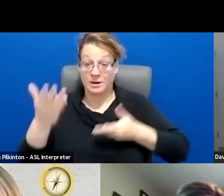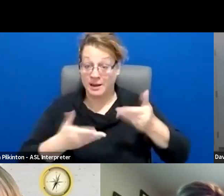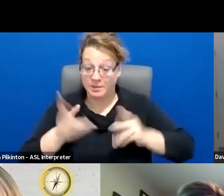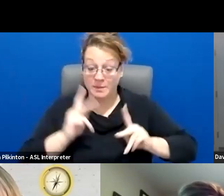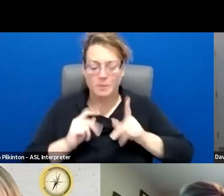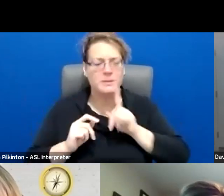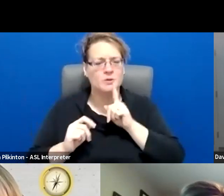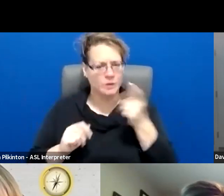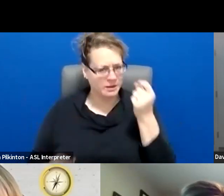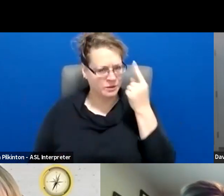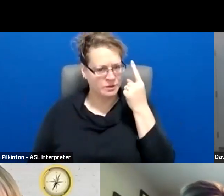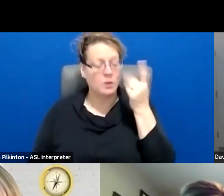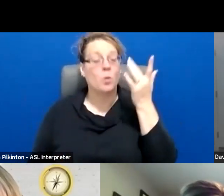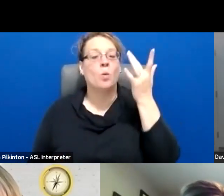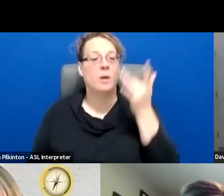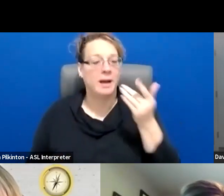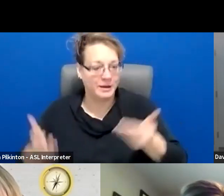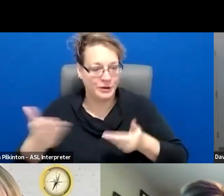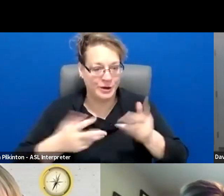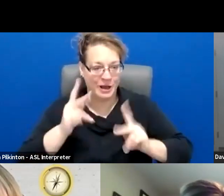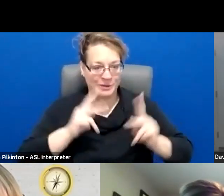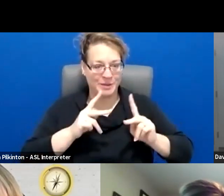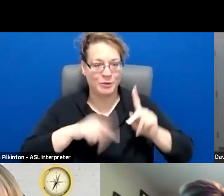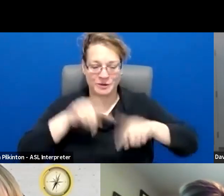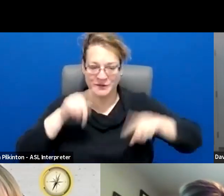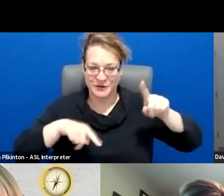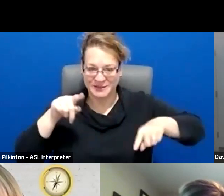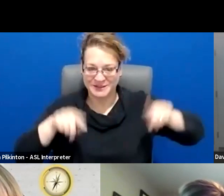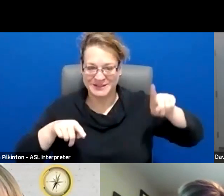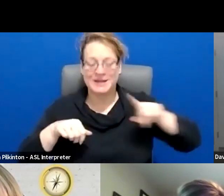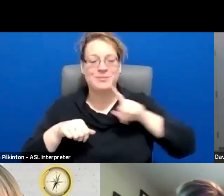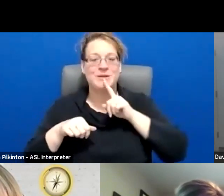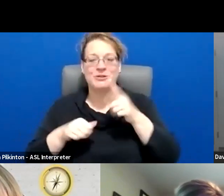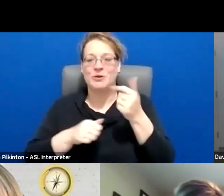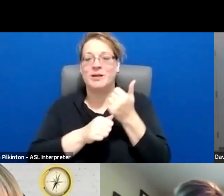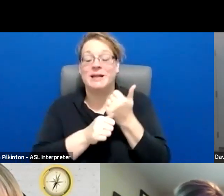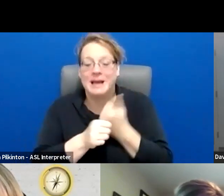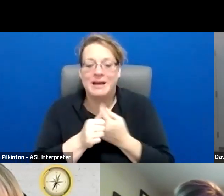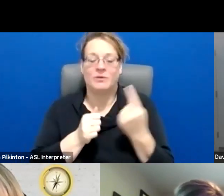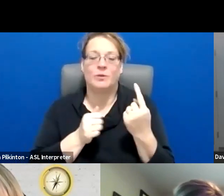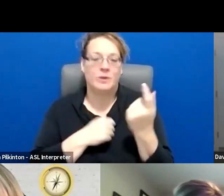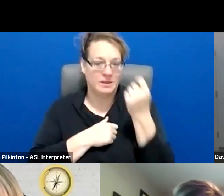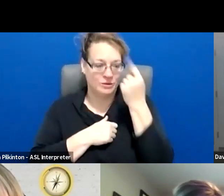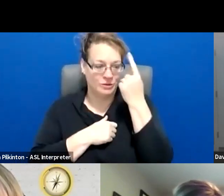If we have a standard eight week training program, maybe it needs to be nine weeks. And maybe some things within that training.